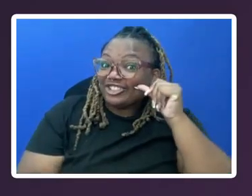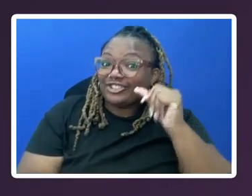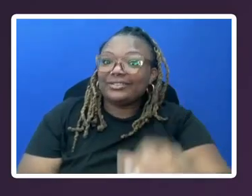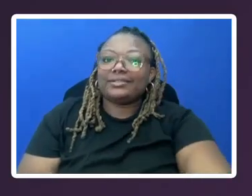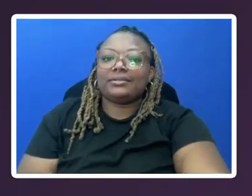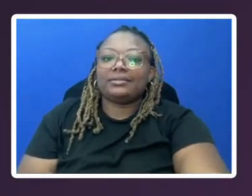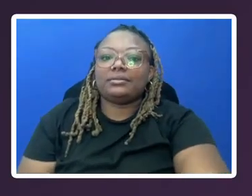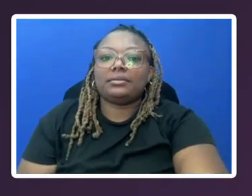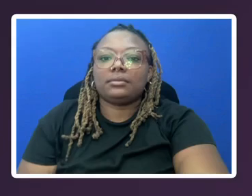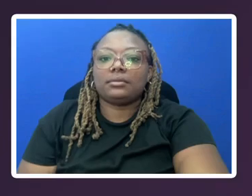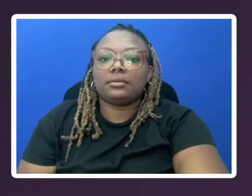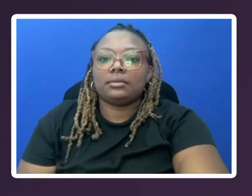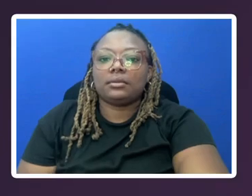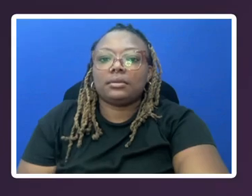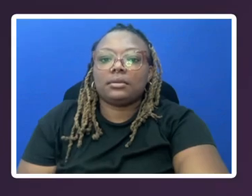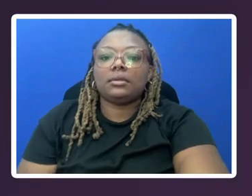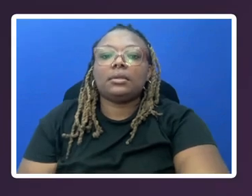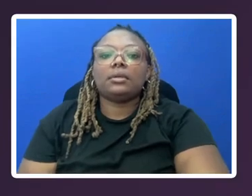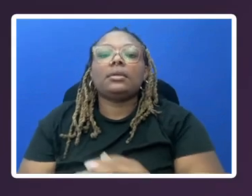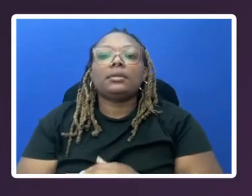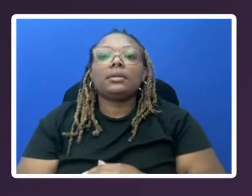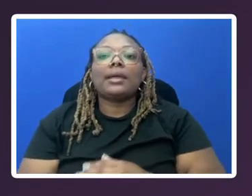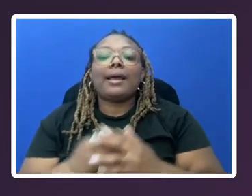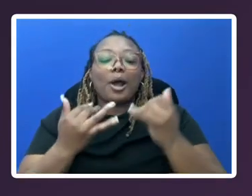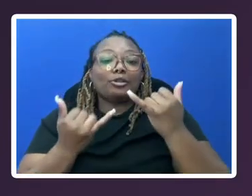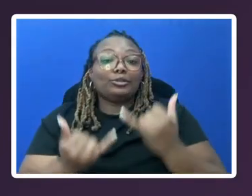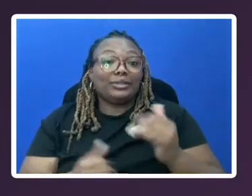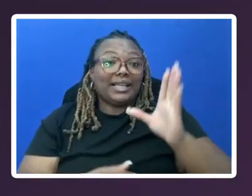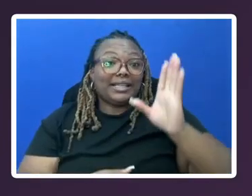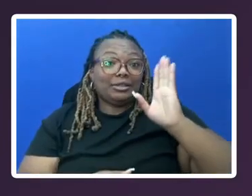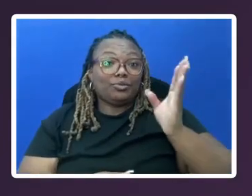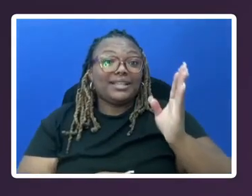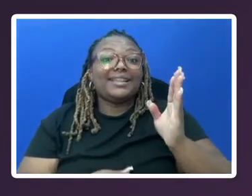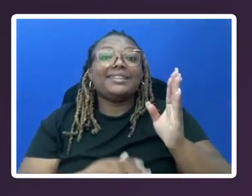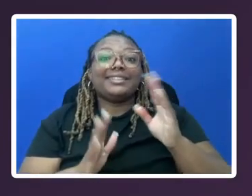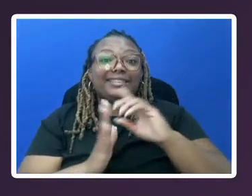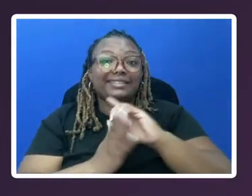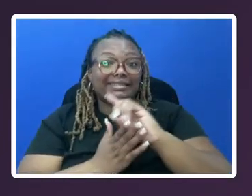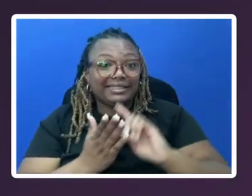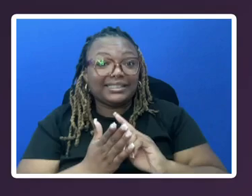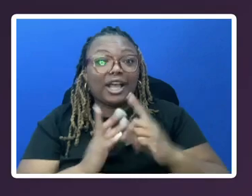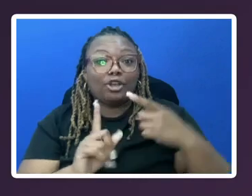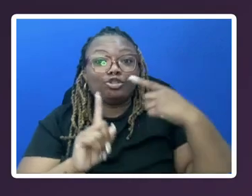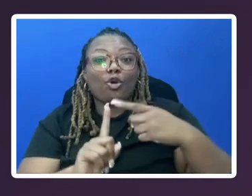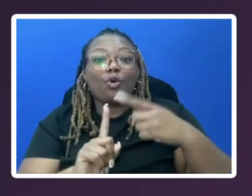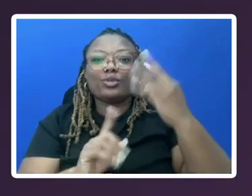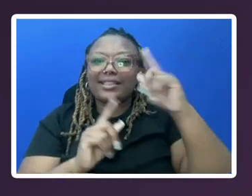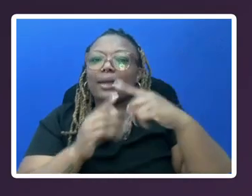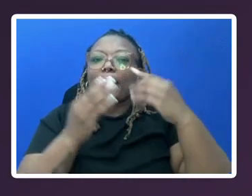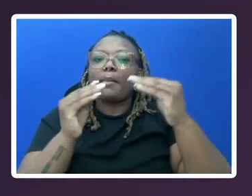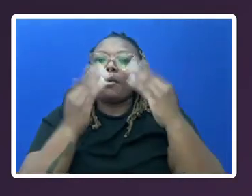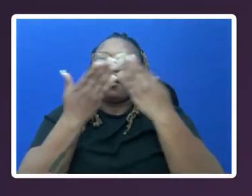Now, while today's presentation is designed to think more broadly about national stories,